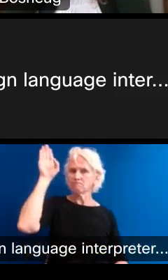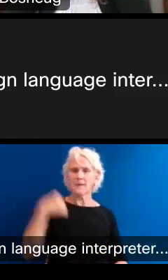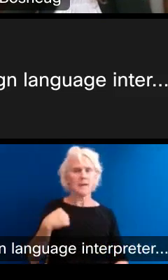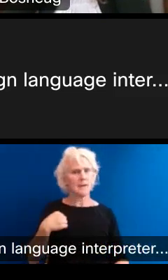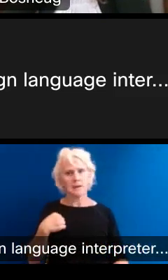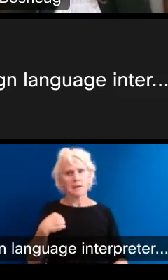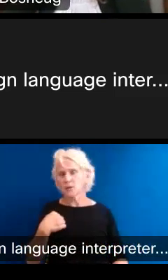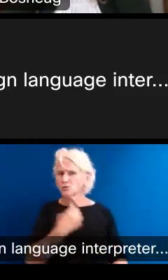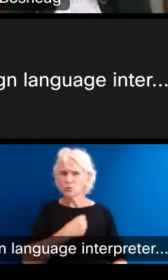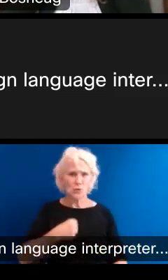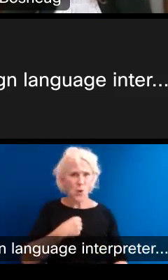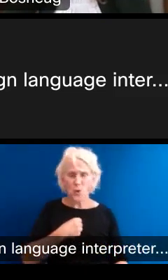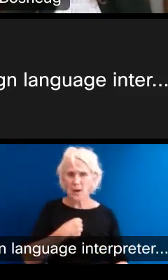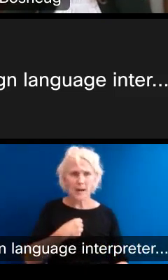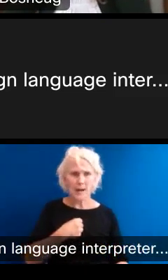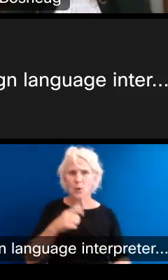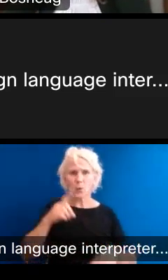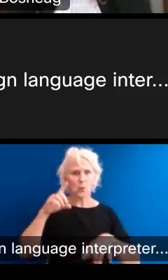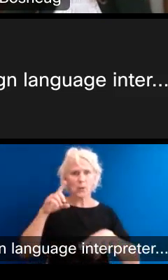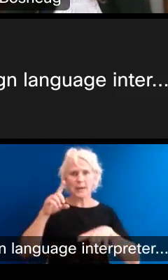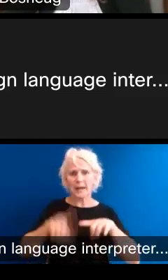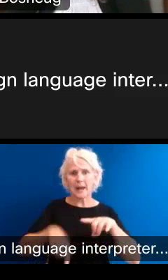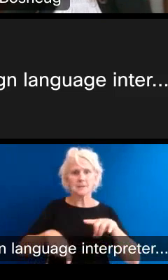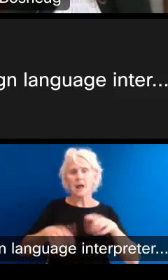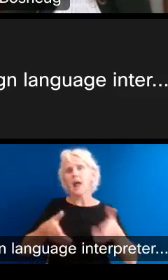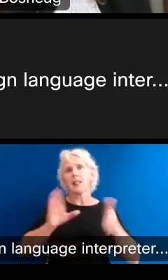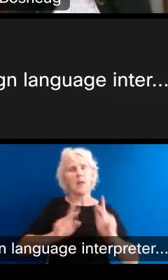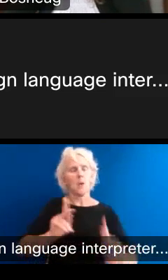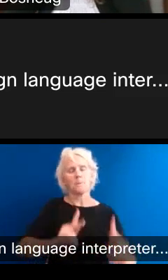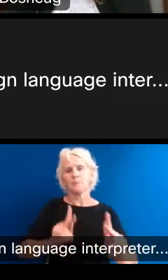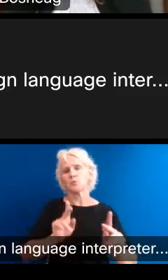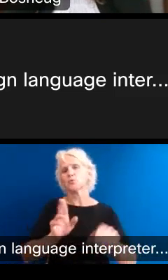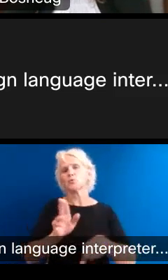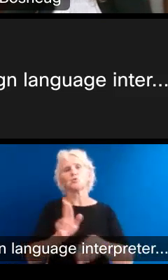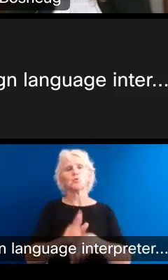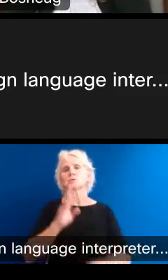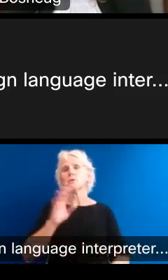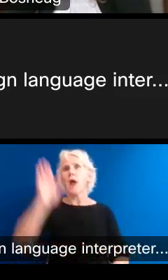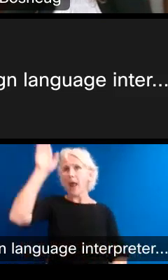not able to unmute participants and use the hand raising feature,